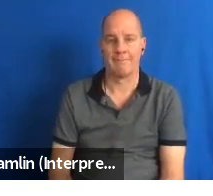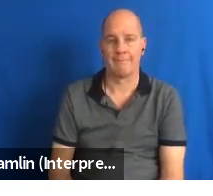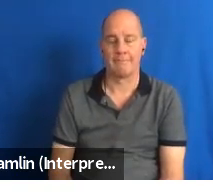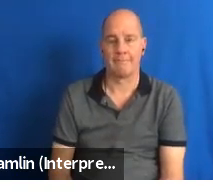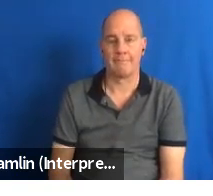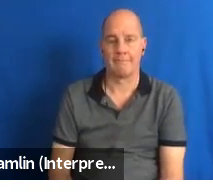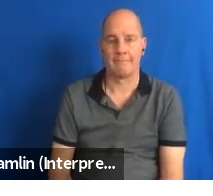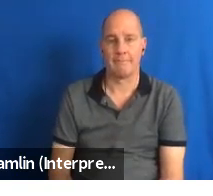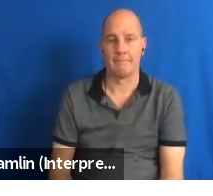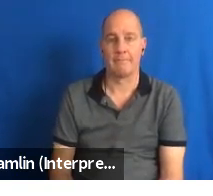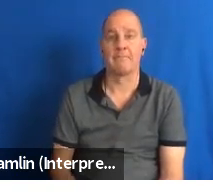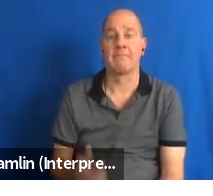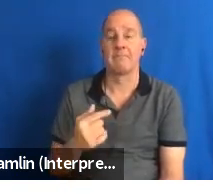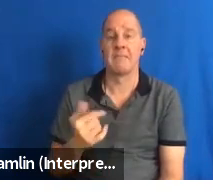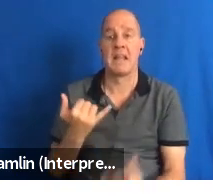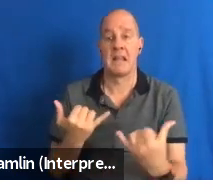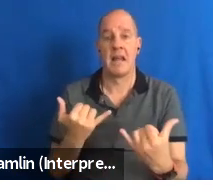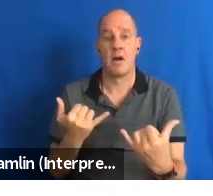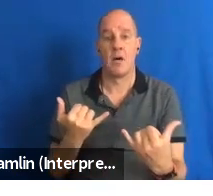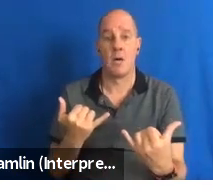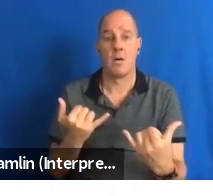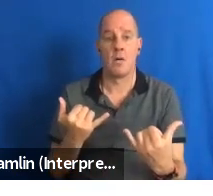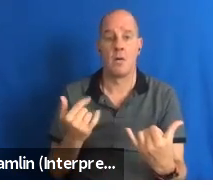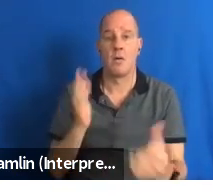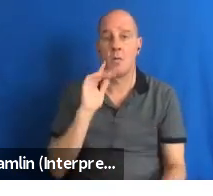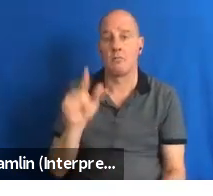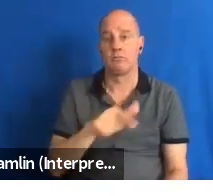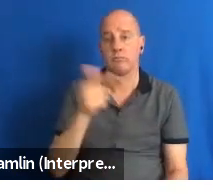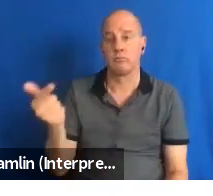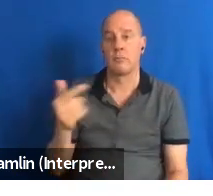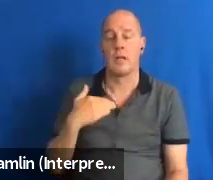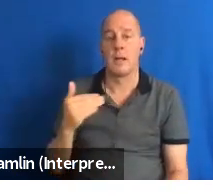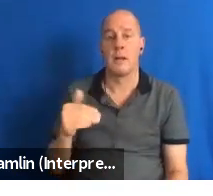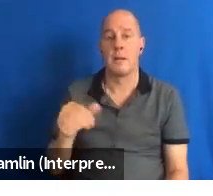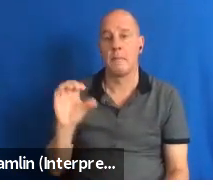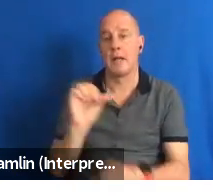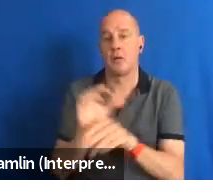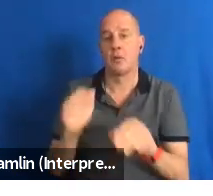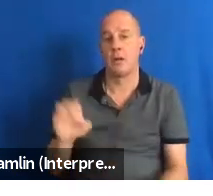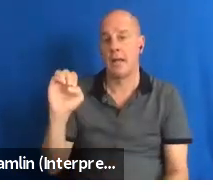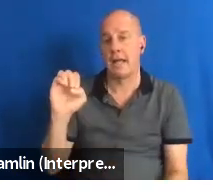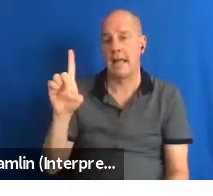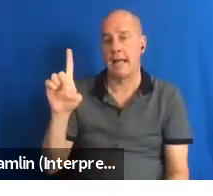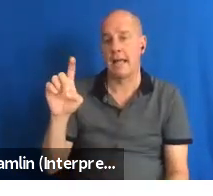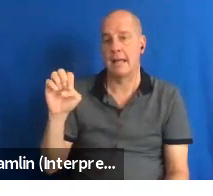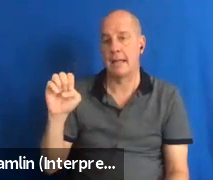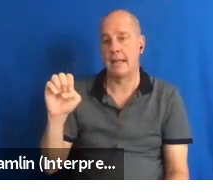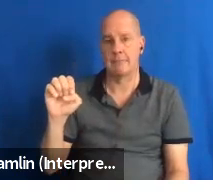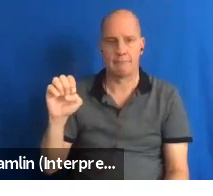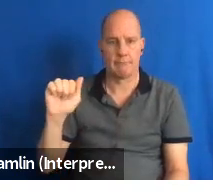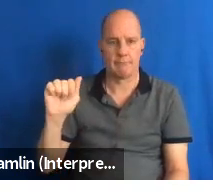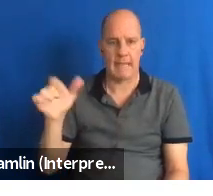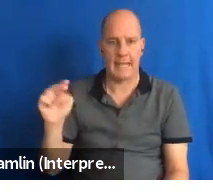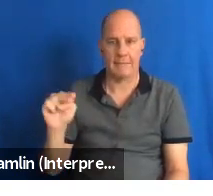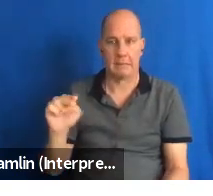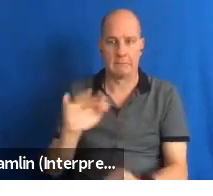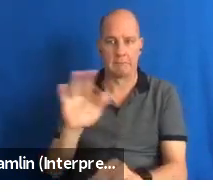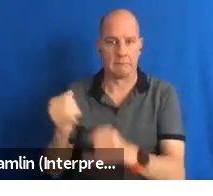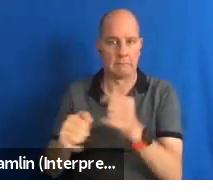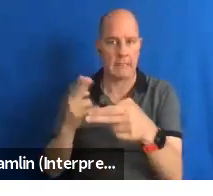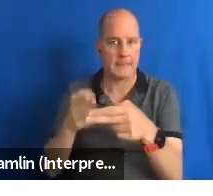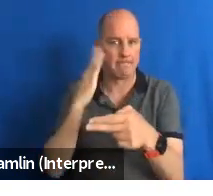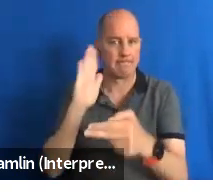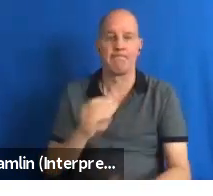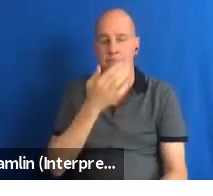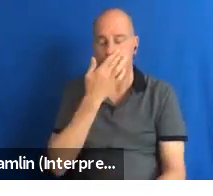I am going to turn it over now to my colleague Ed Ahern to talk about individual assistance.